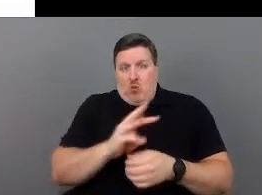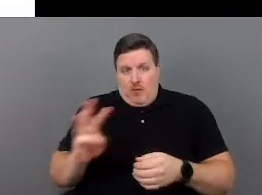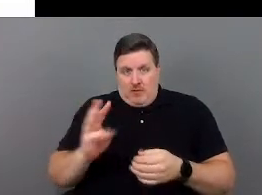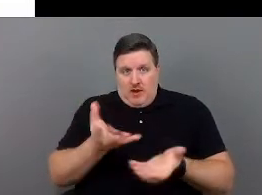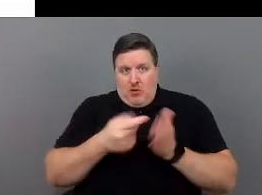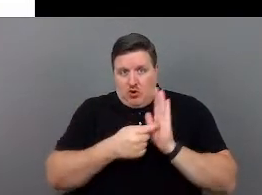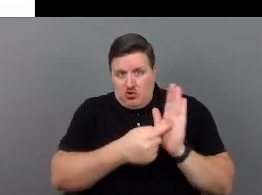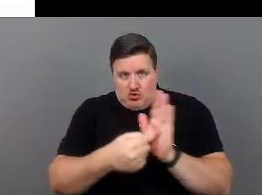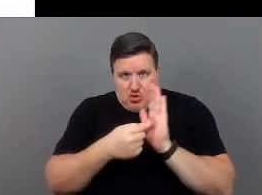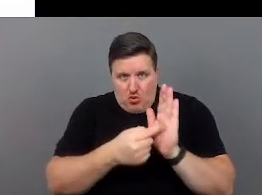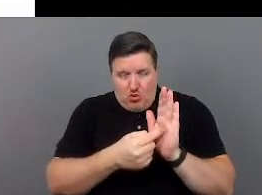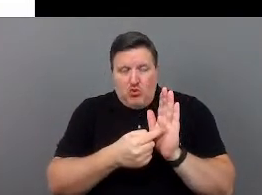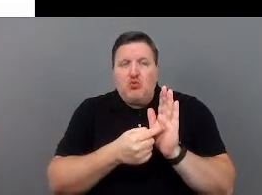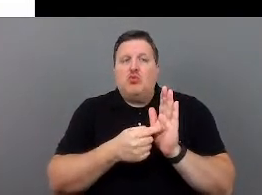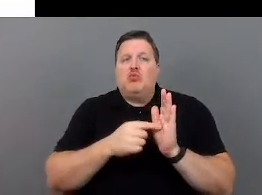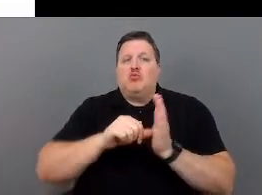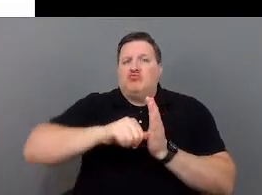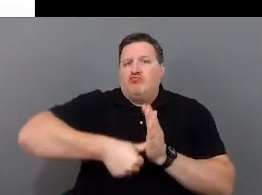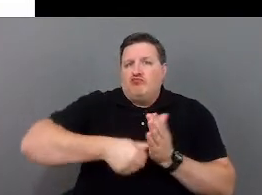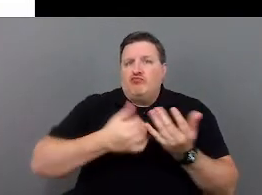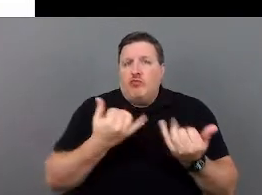YOU -- OR TO HIGHLIGHT TODAY IS THE FINANCIAL TRANSPARENCY PLATFORM.